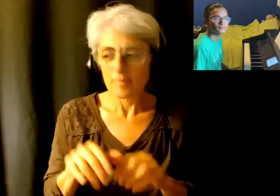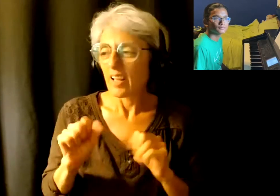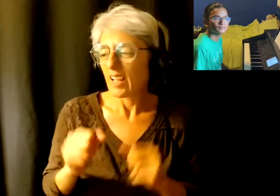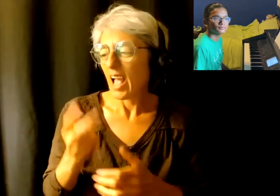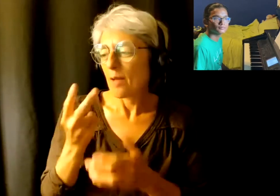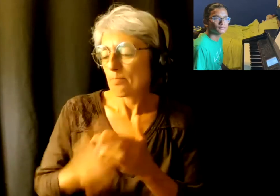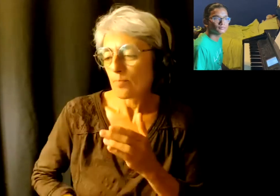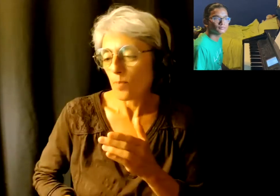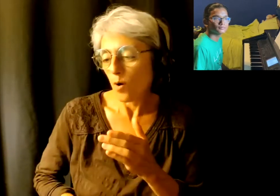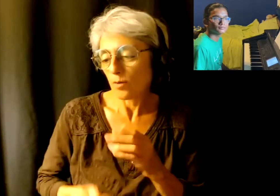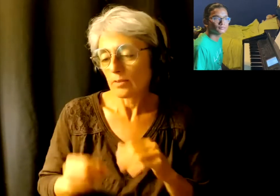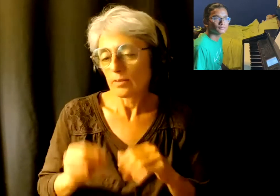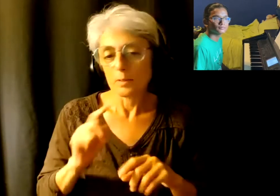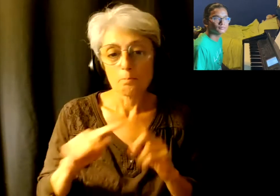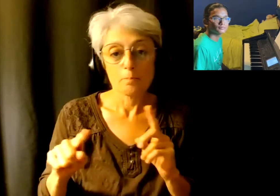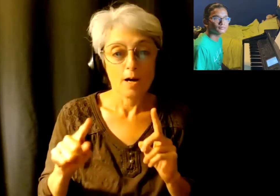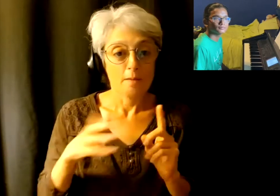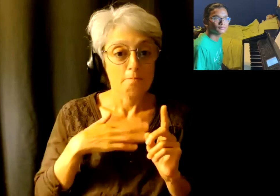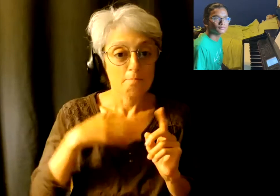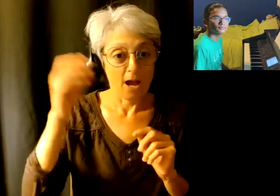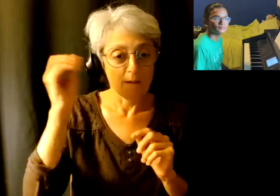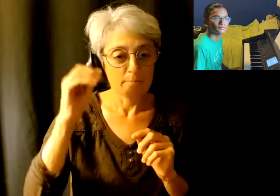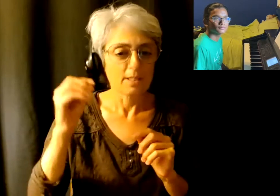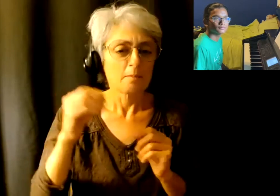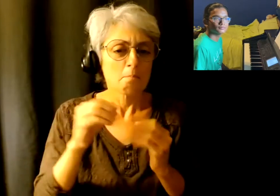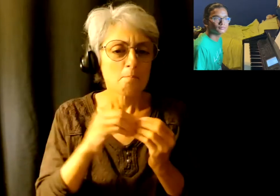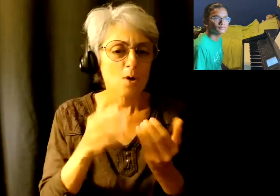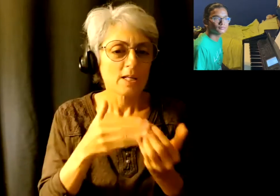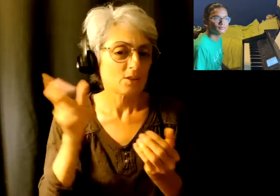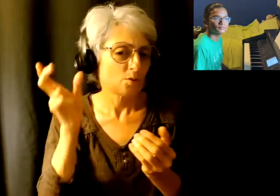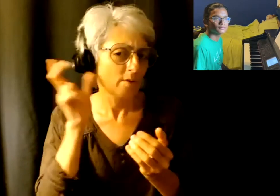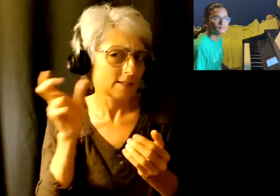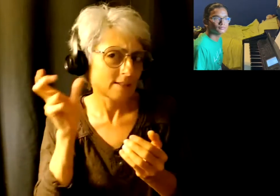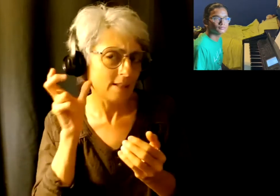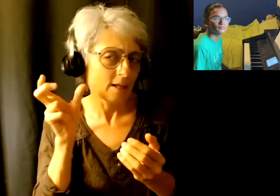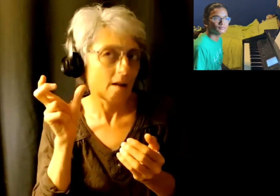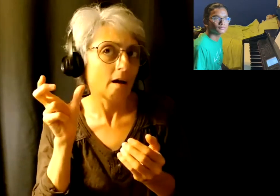opinion it's easier to listen to the music and then figure out how to play it from like that.